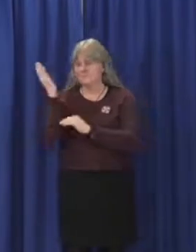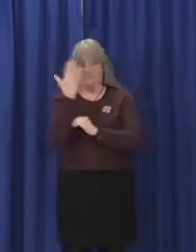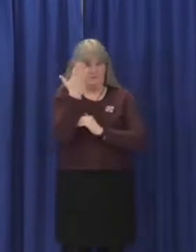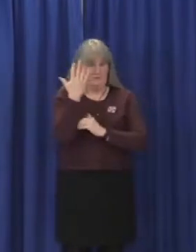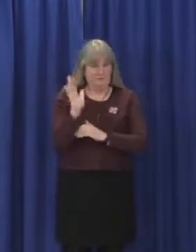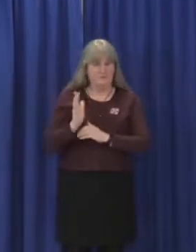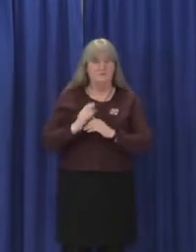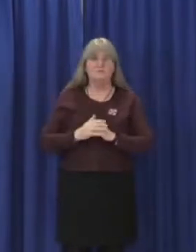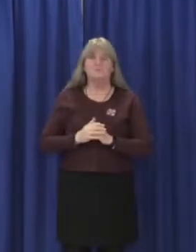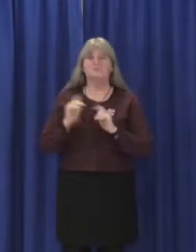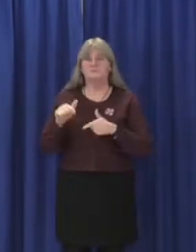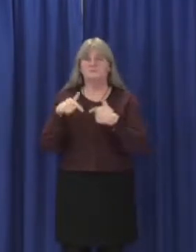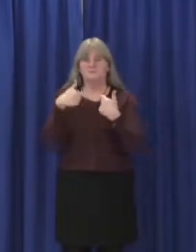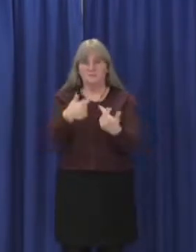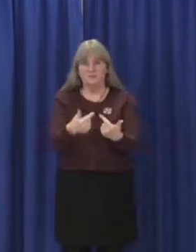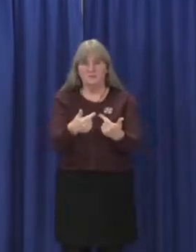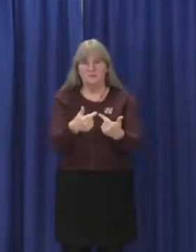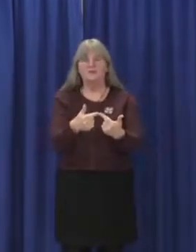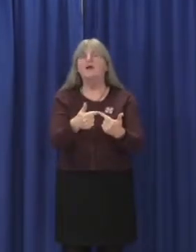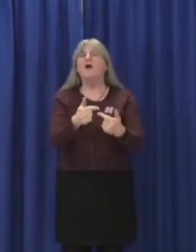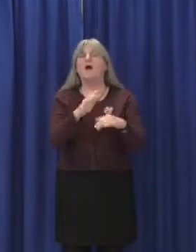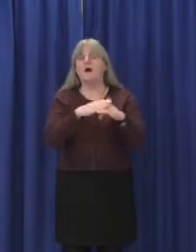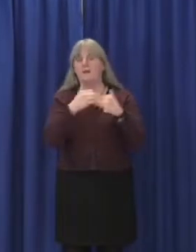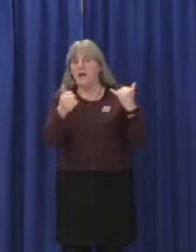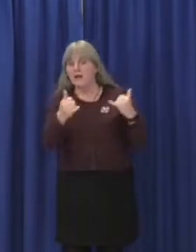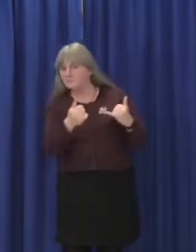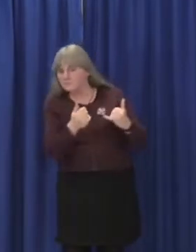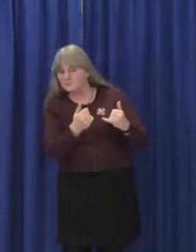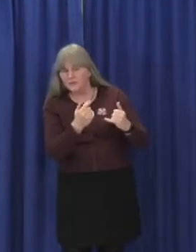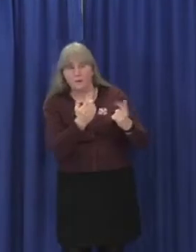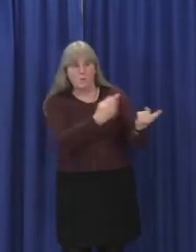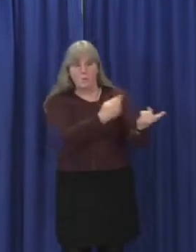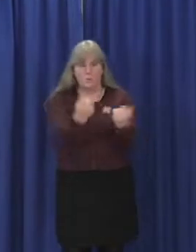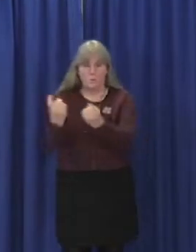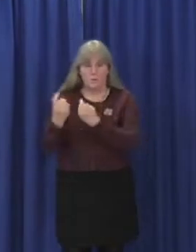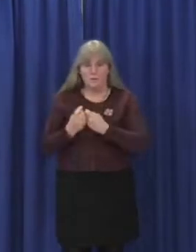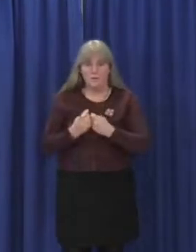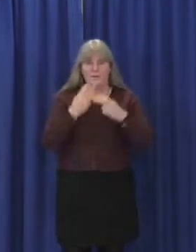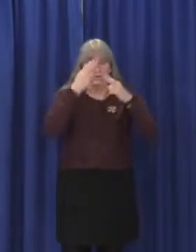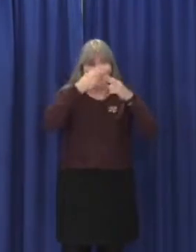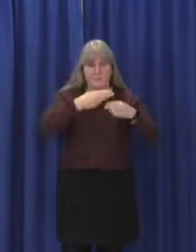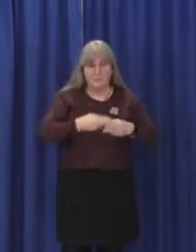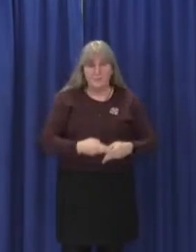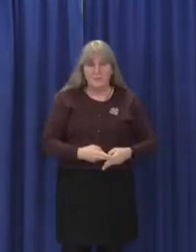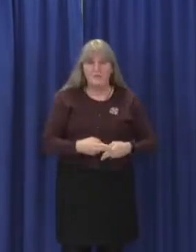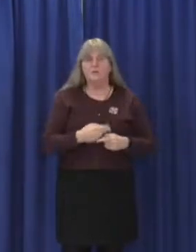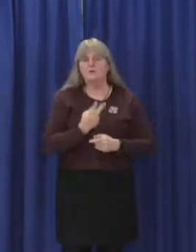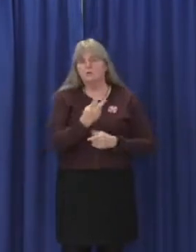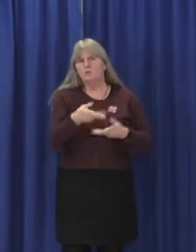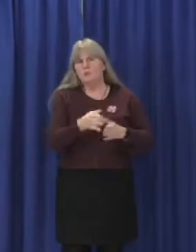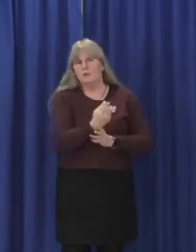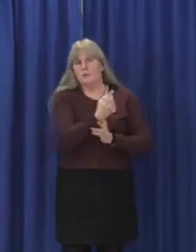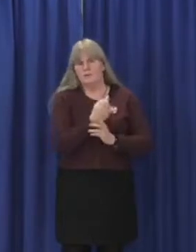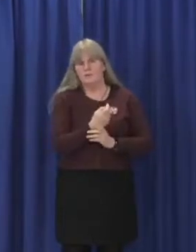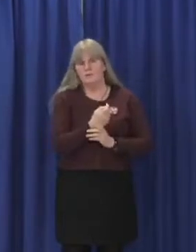speakers, we will go to the media on the lines for a round of questions. I'll call you each by name. You'll each have two questions, and then we'll